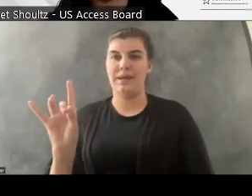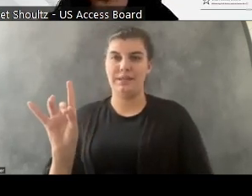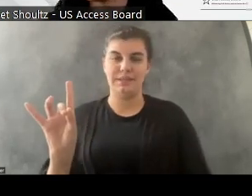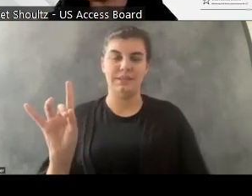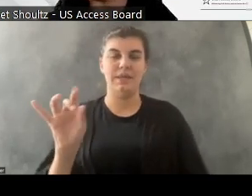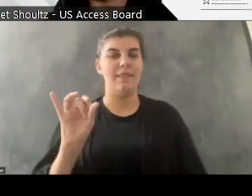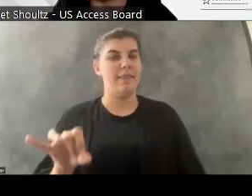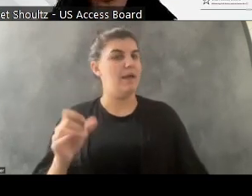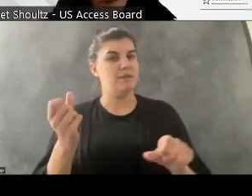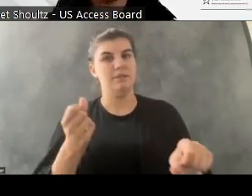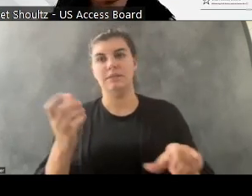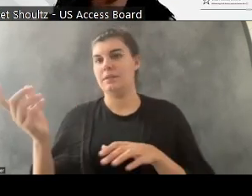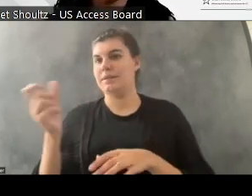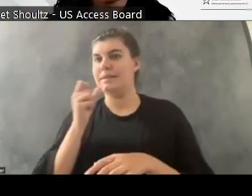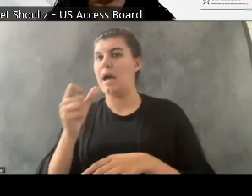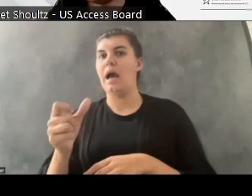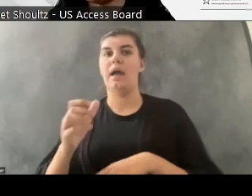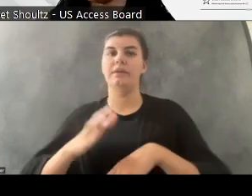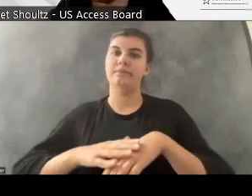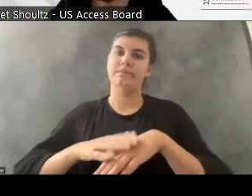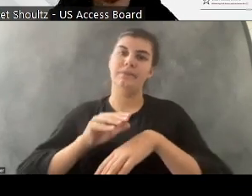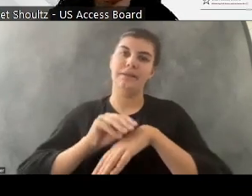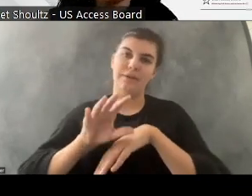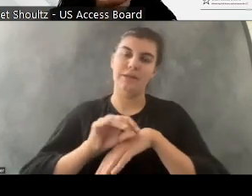So that is no longer advisory, it is a requirement.